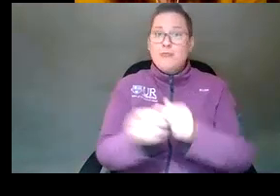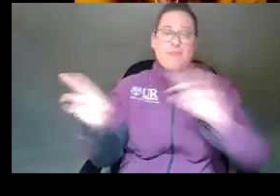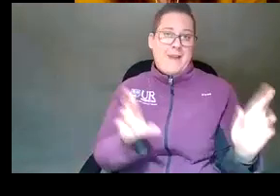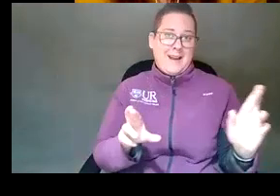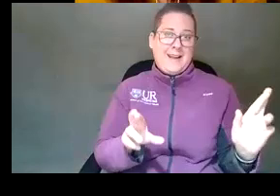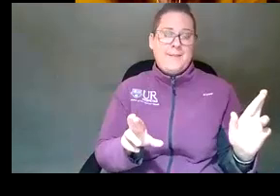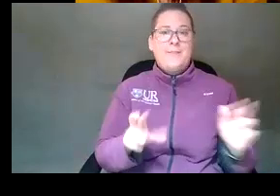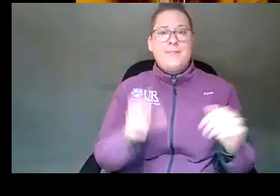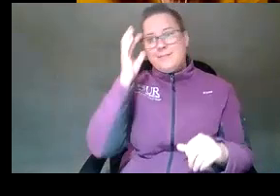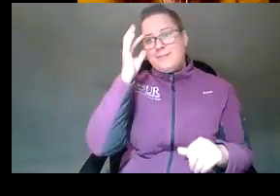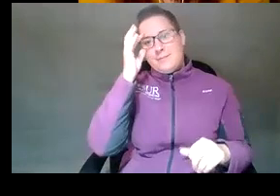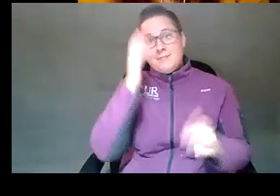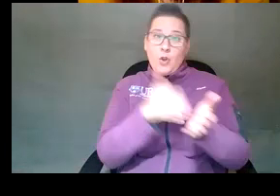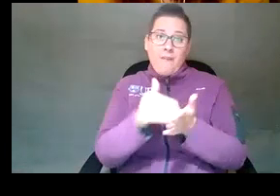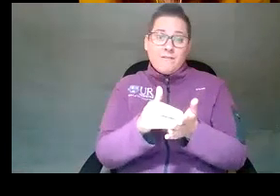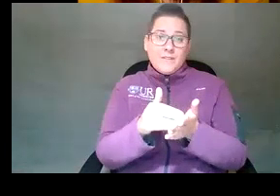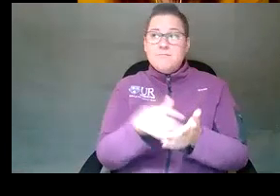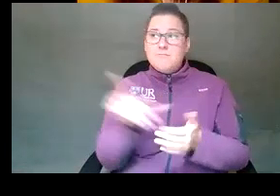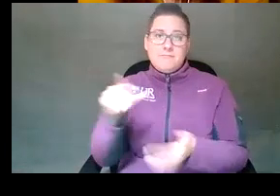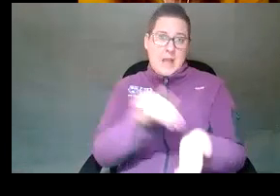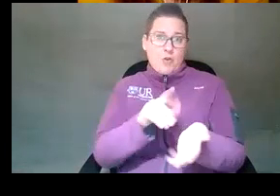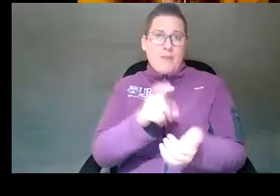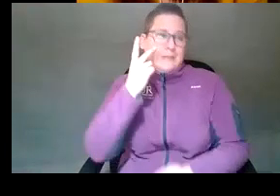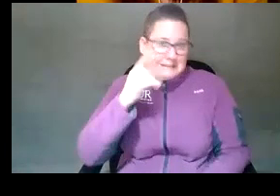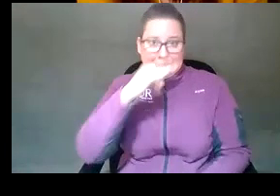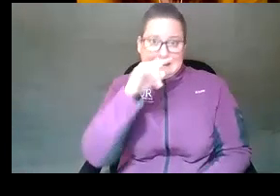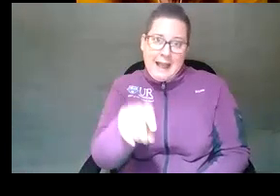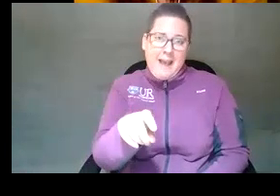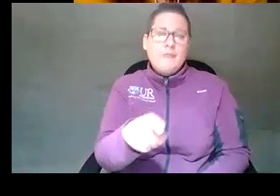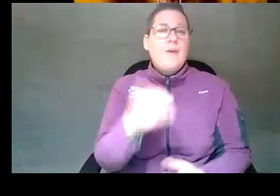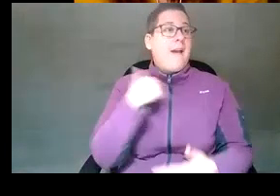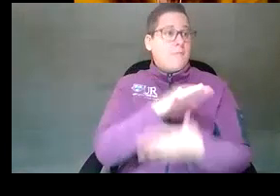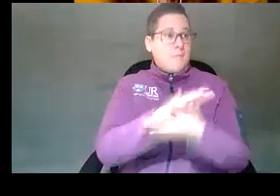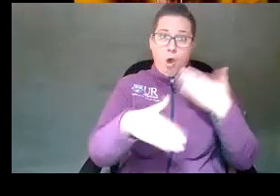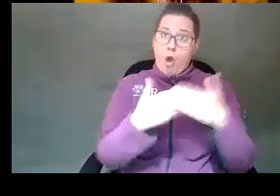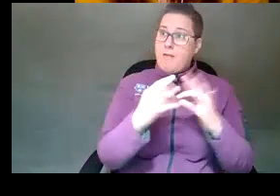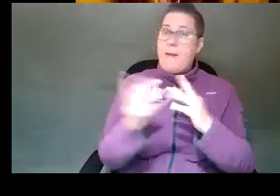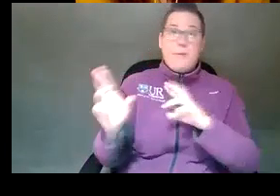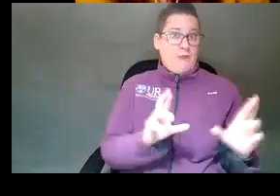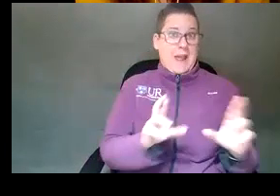required at the appointments and just making sure everyone is there and ready I think like many